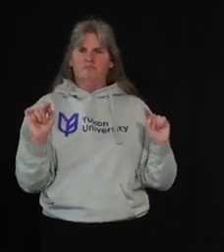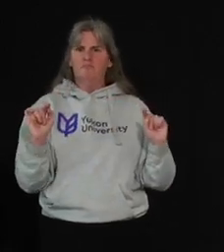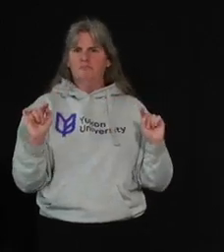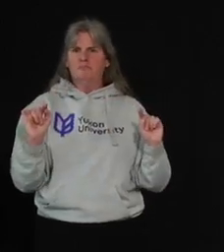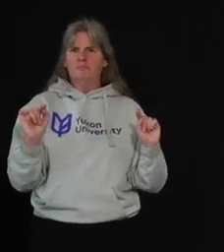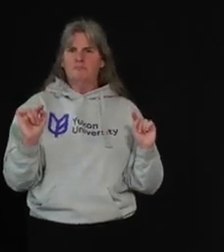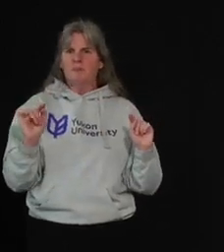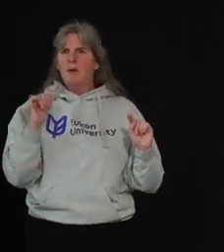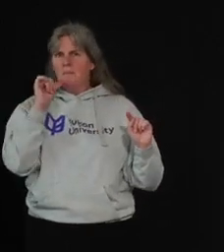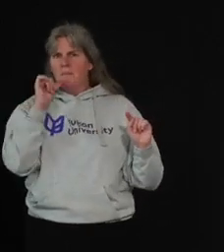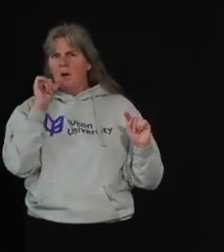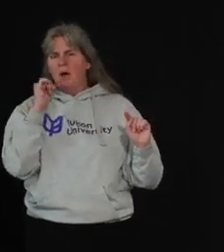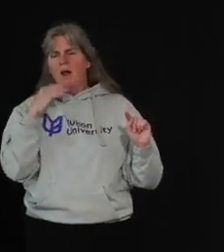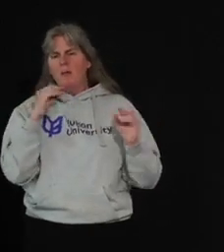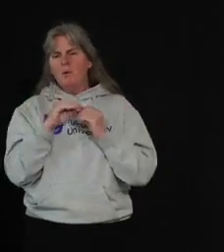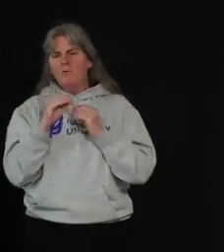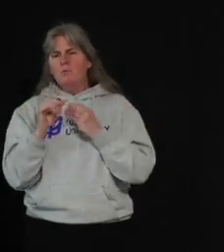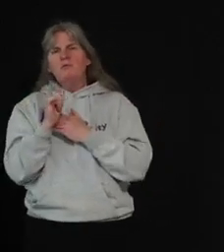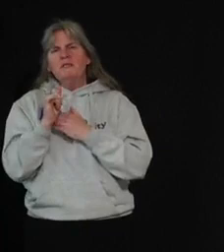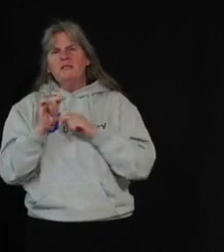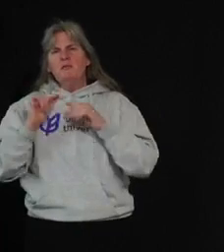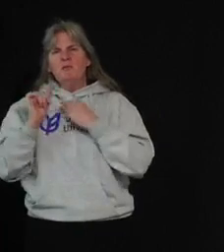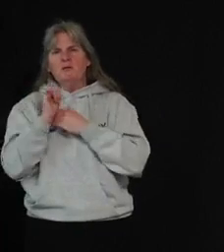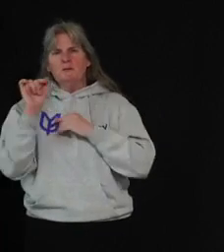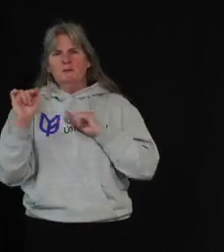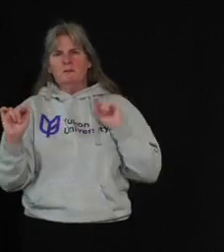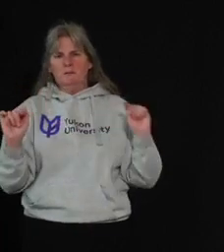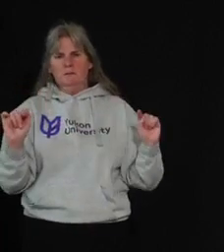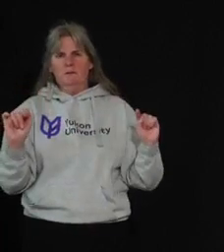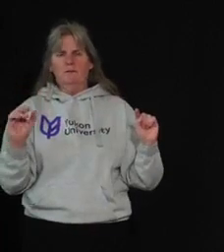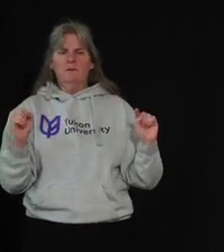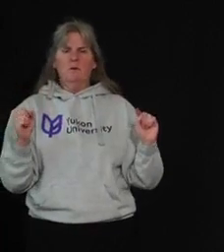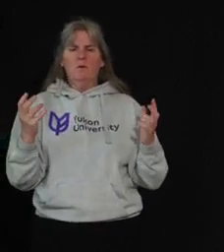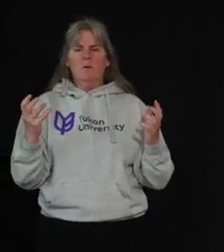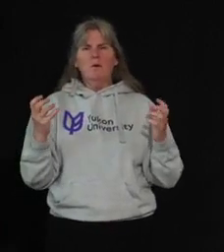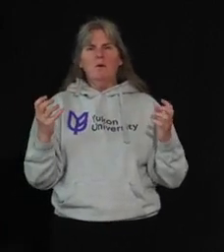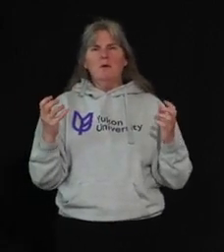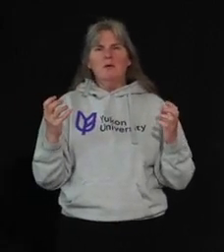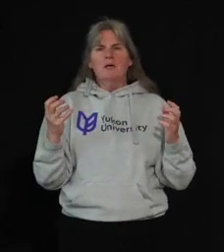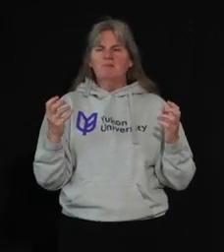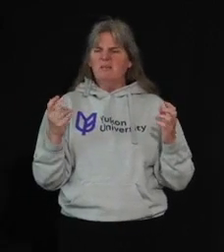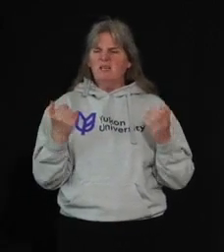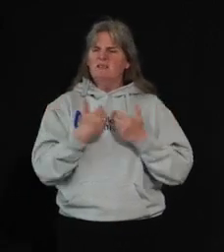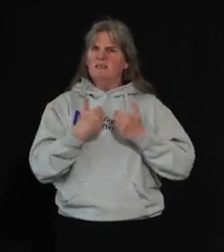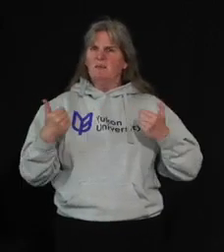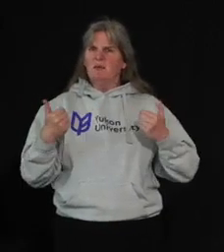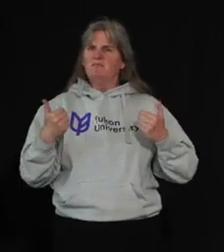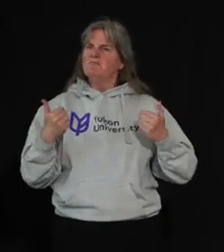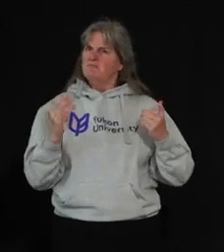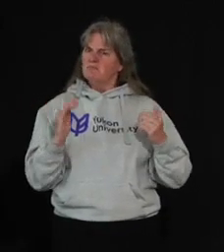associated with bars. So we do want to treat them separately.